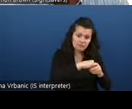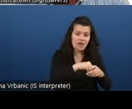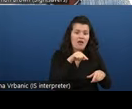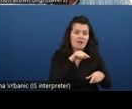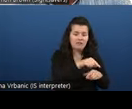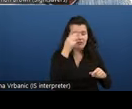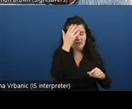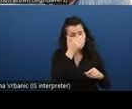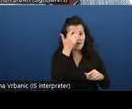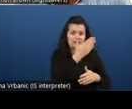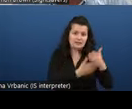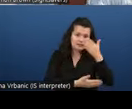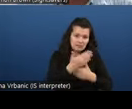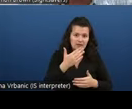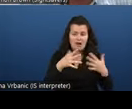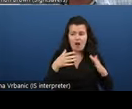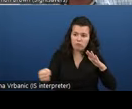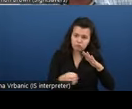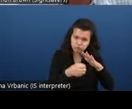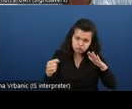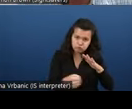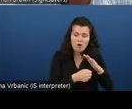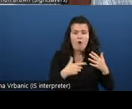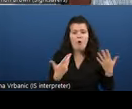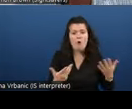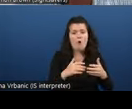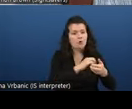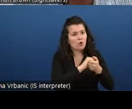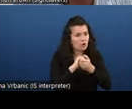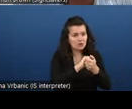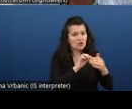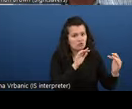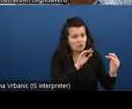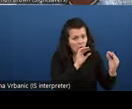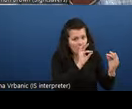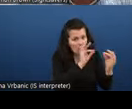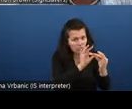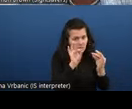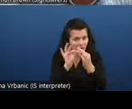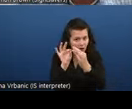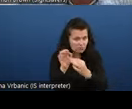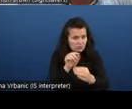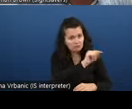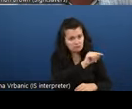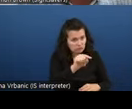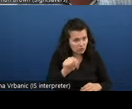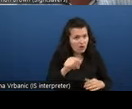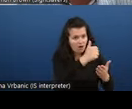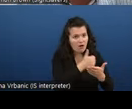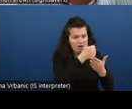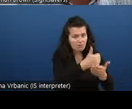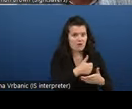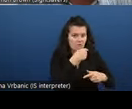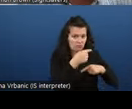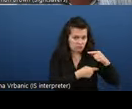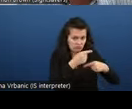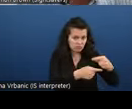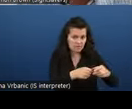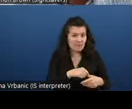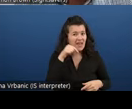12:28:35 or organizations like, like, like sightsee, and really trying to leverage those